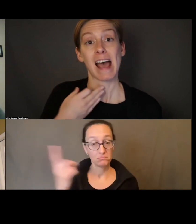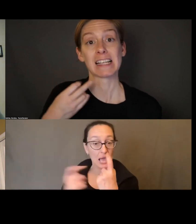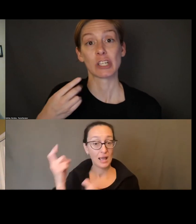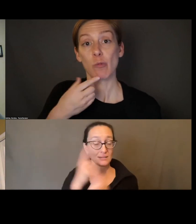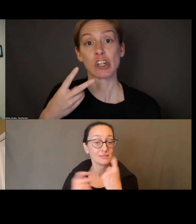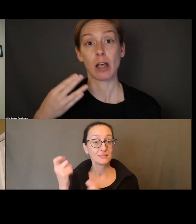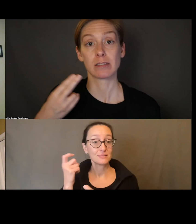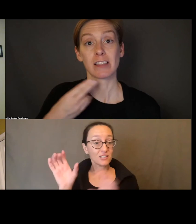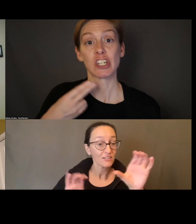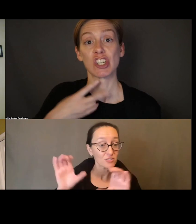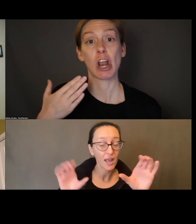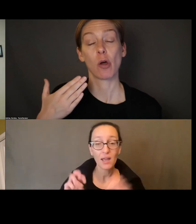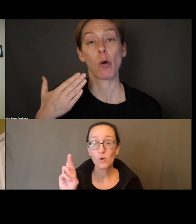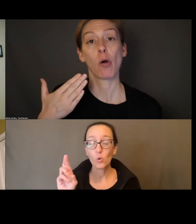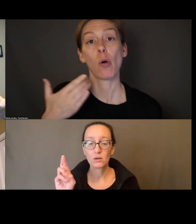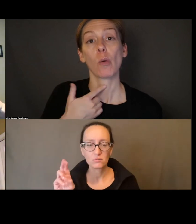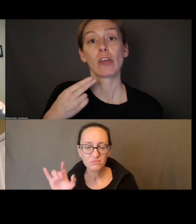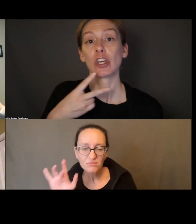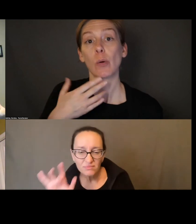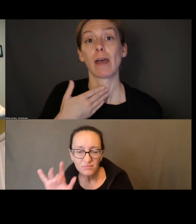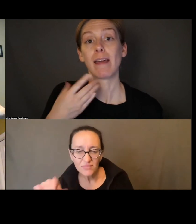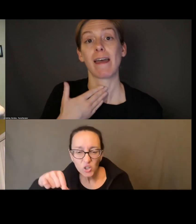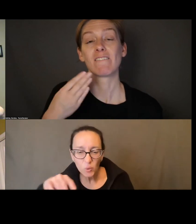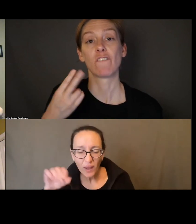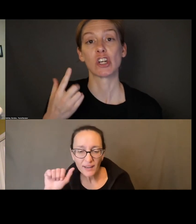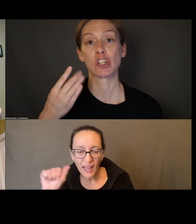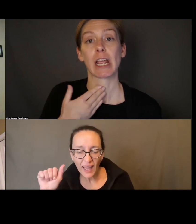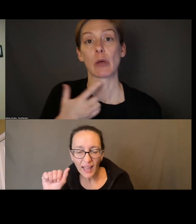or with the Q&A function but that will just take me a couple seconds.